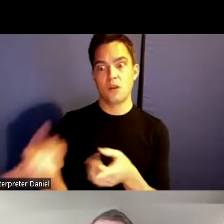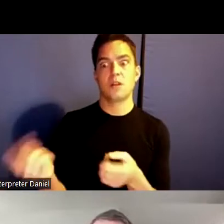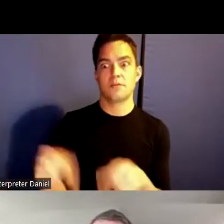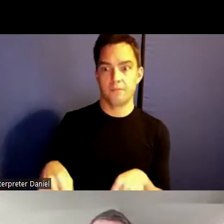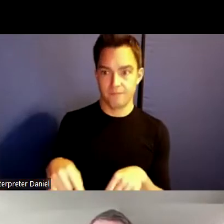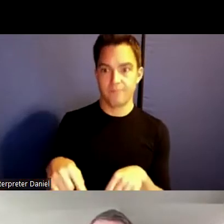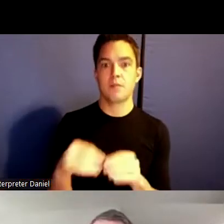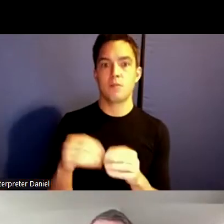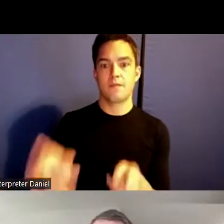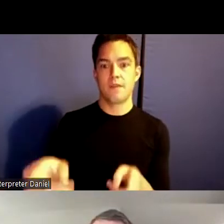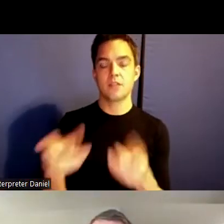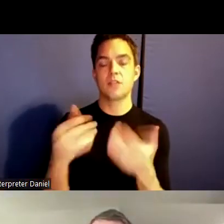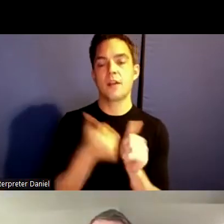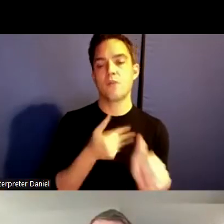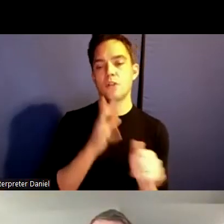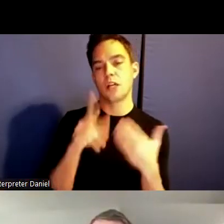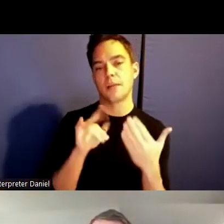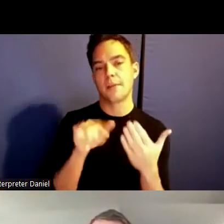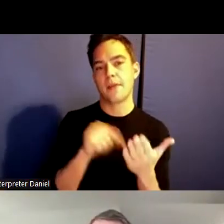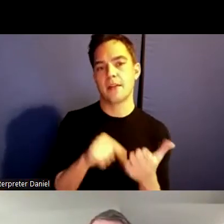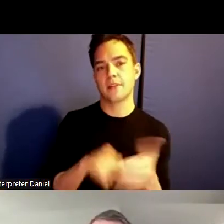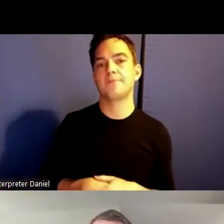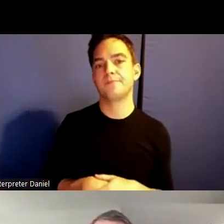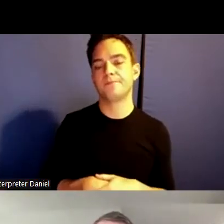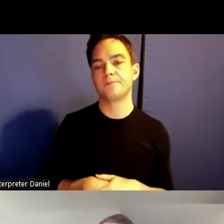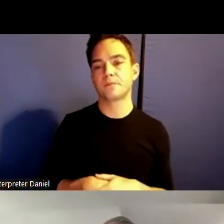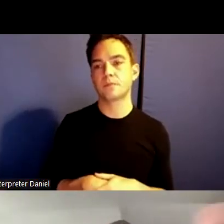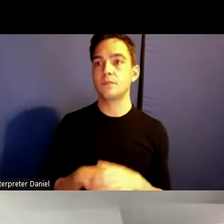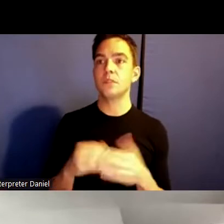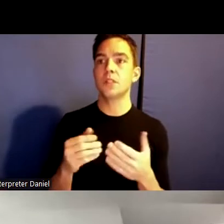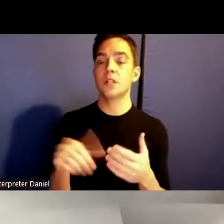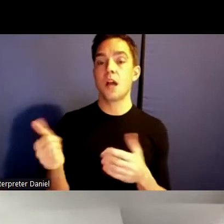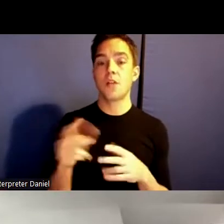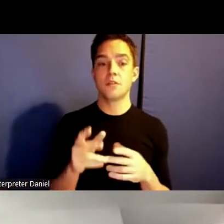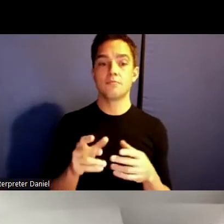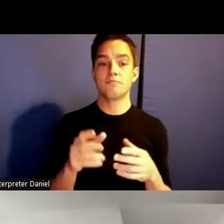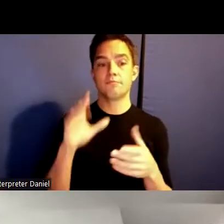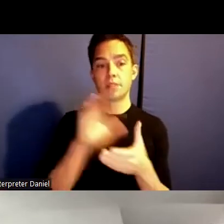that they avoid talking about it. Now, while there's mean beliefs and practices that you